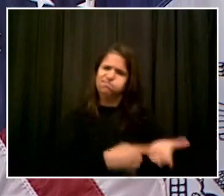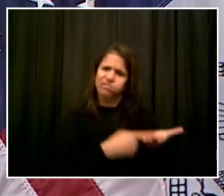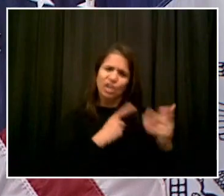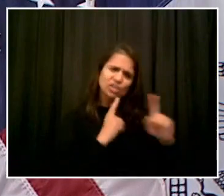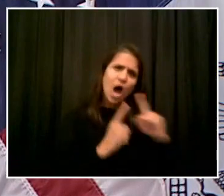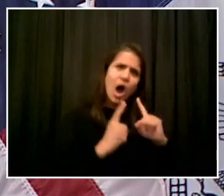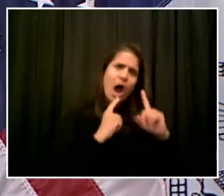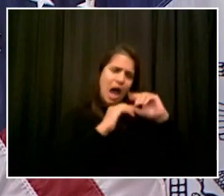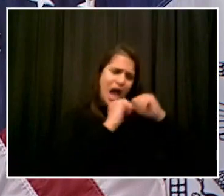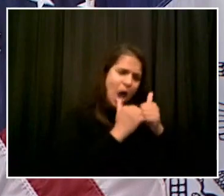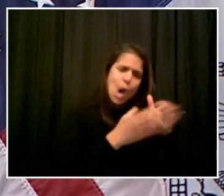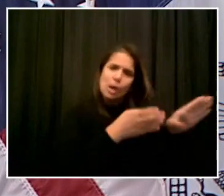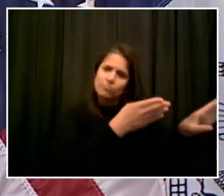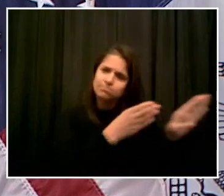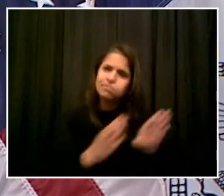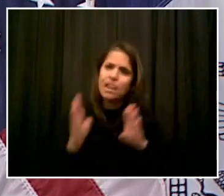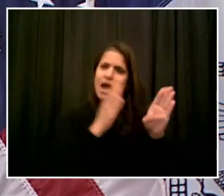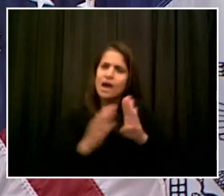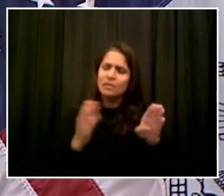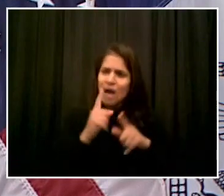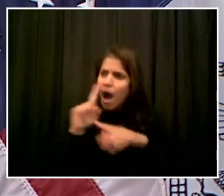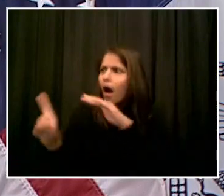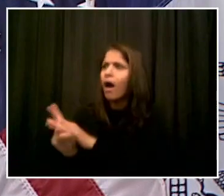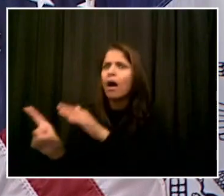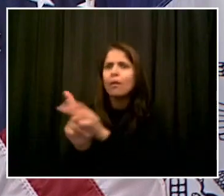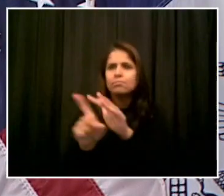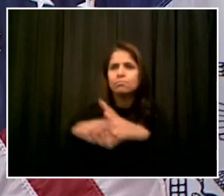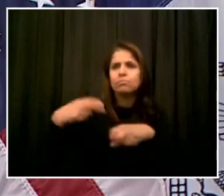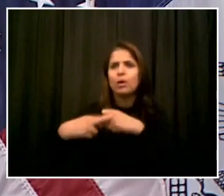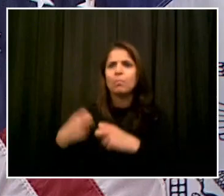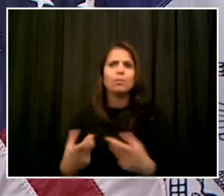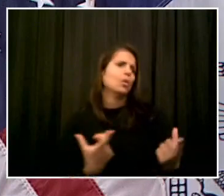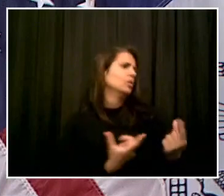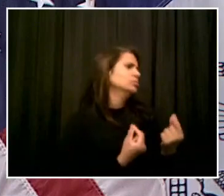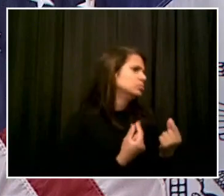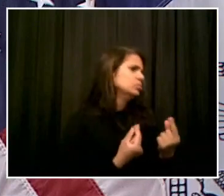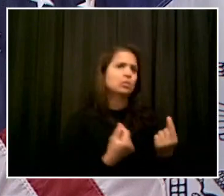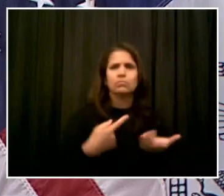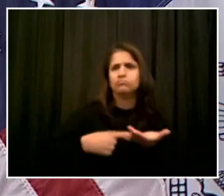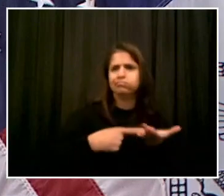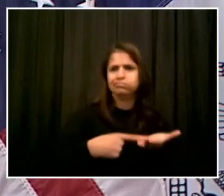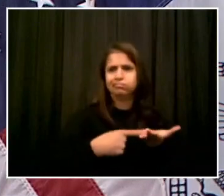MIGHT SAY SOMETHING A LITTLE DIFFERENTLY.